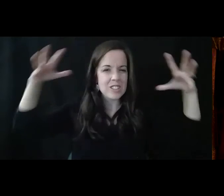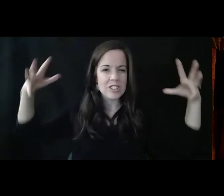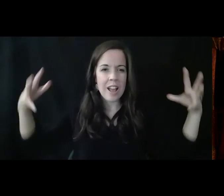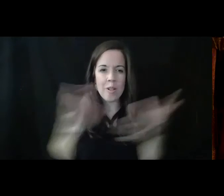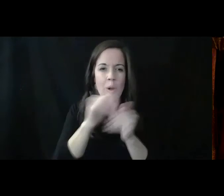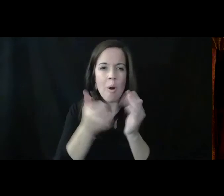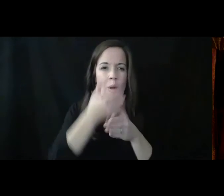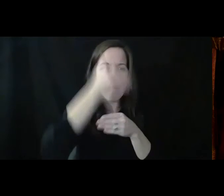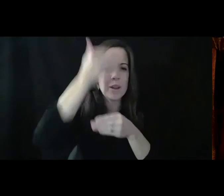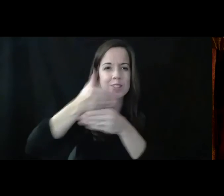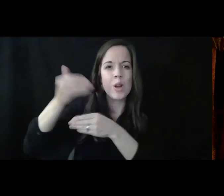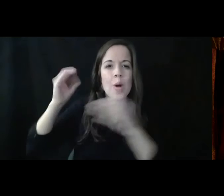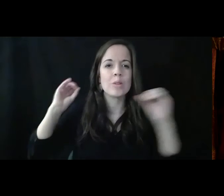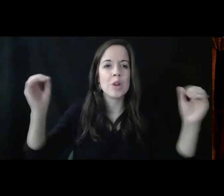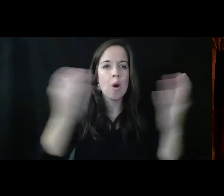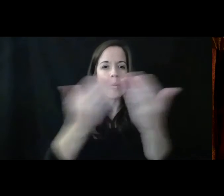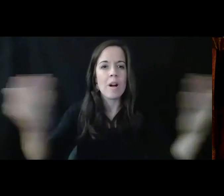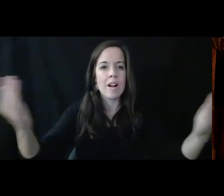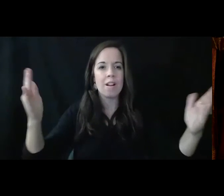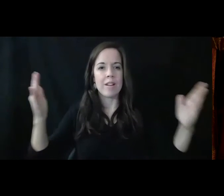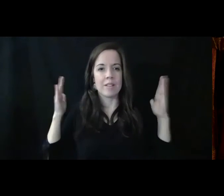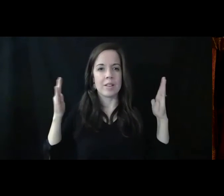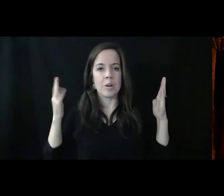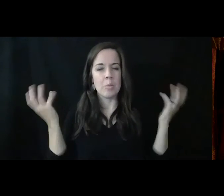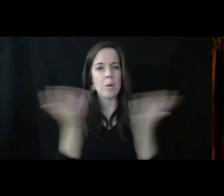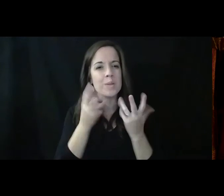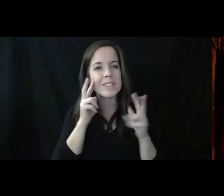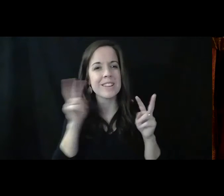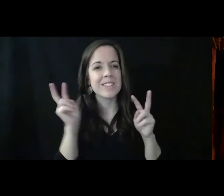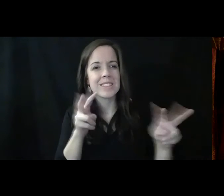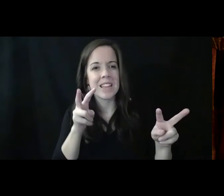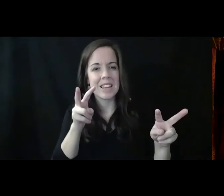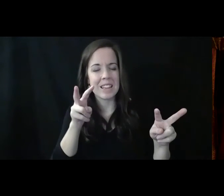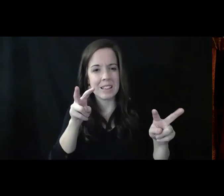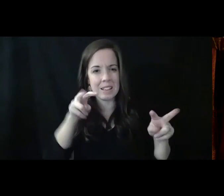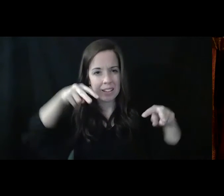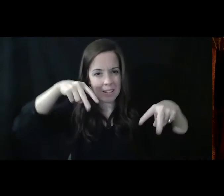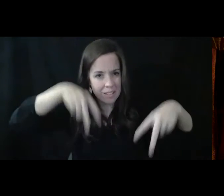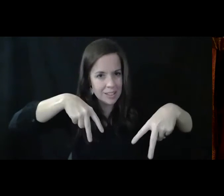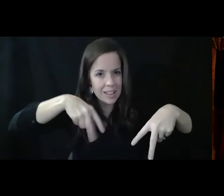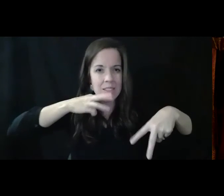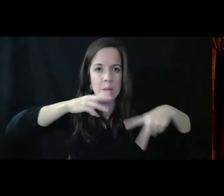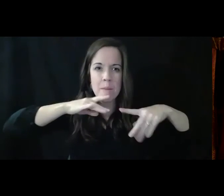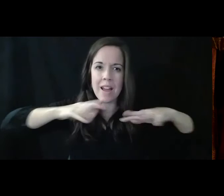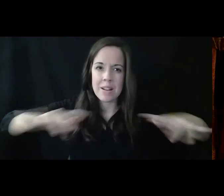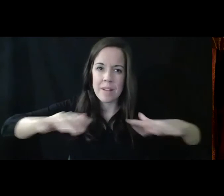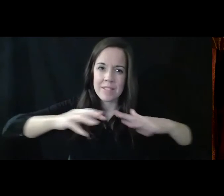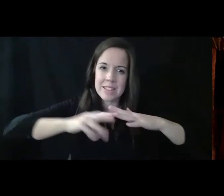no wall. But what was there to see at the bottom of the sea? Nothing except rare animals